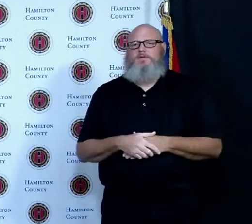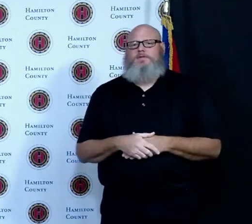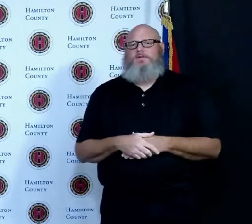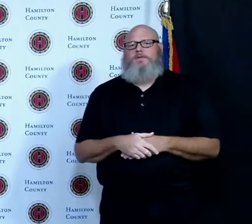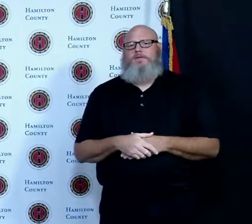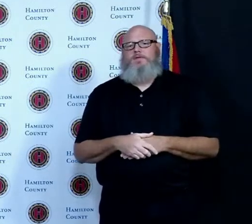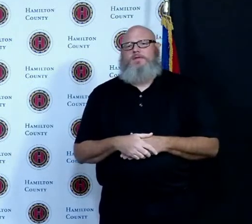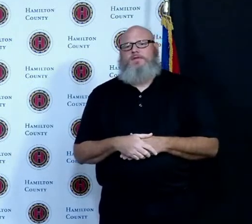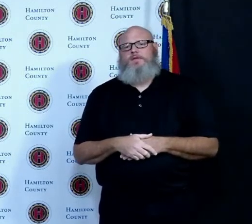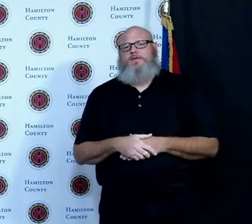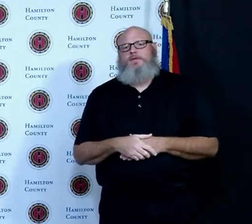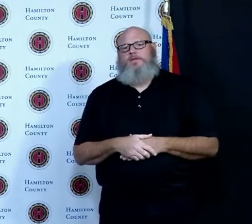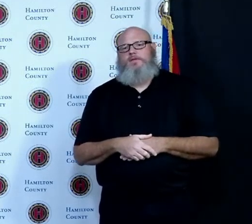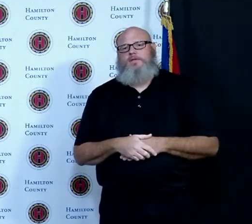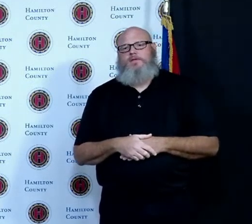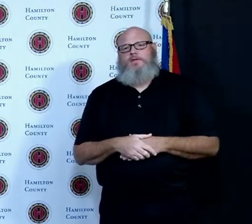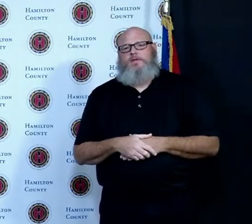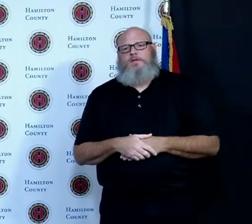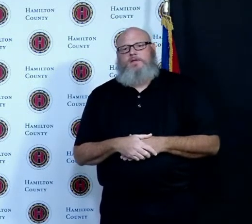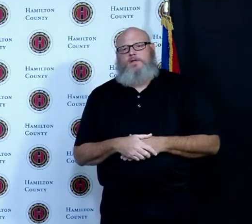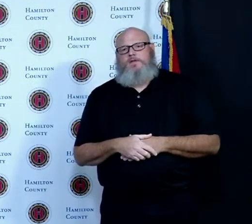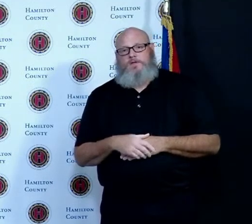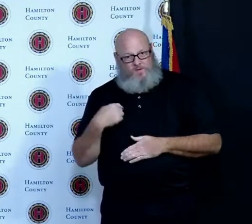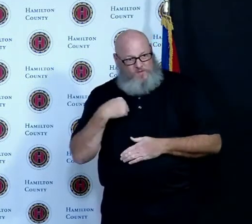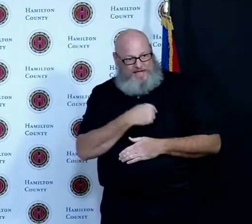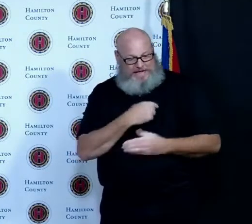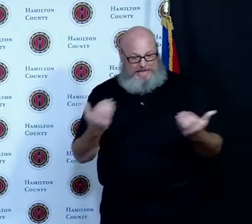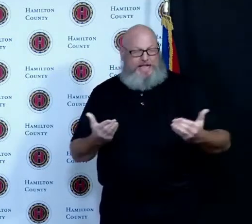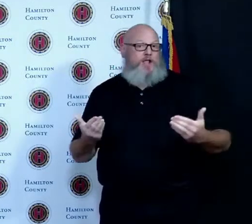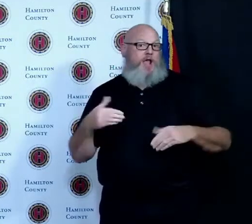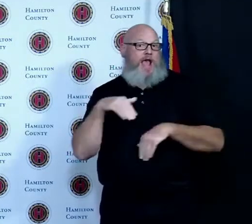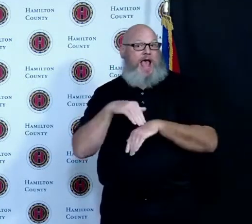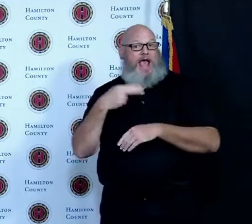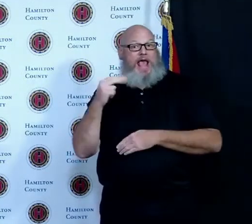we need to distribute not only the vaccines but information to people as to how to get those